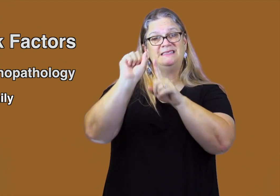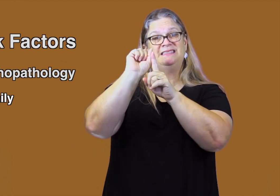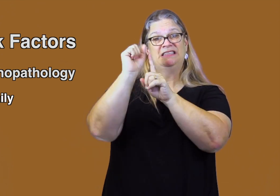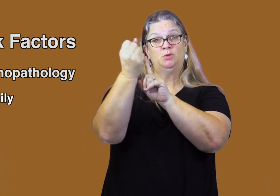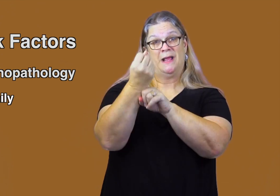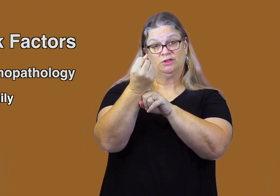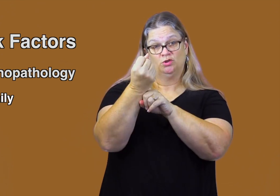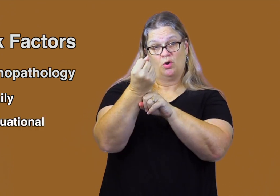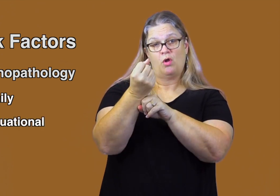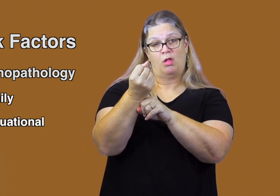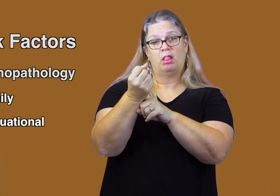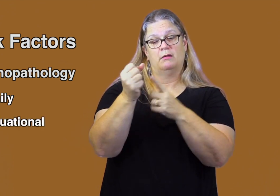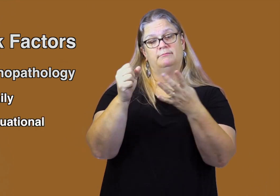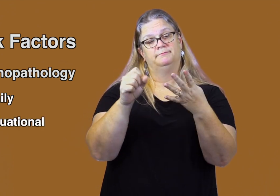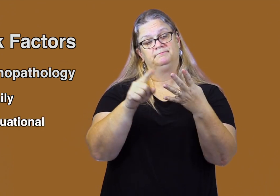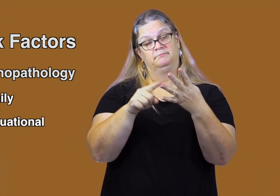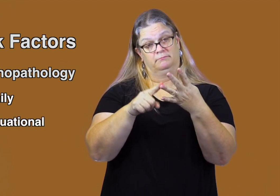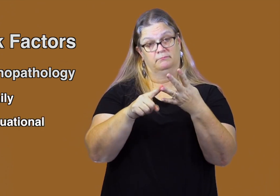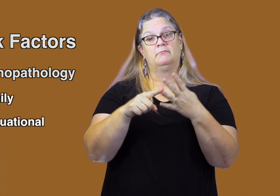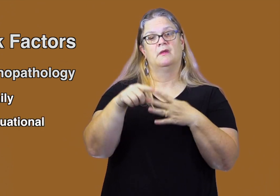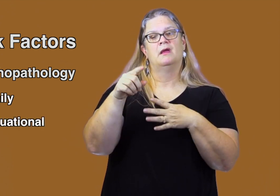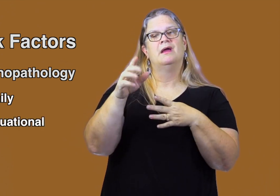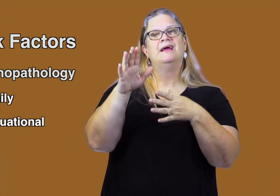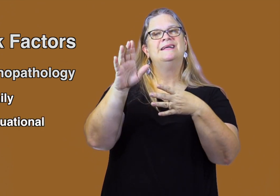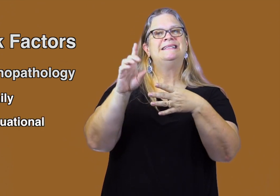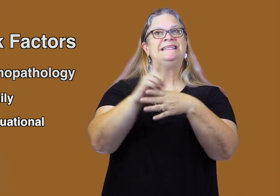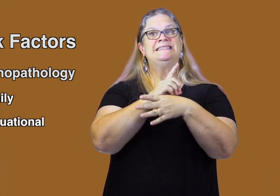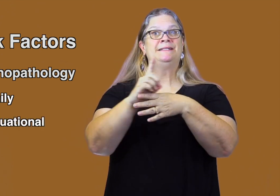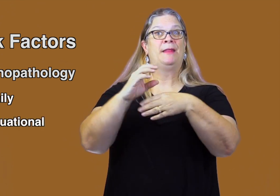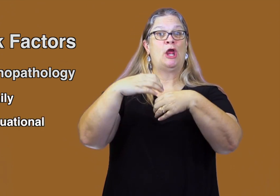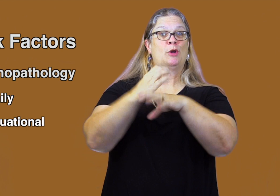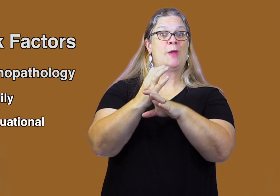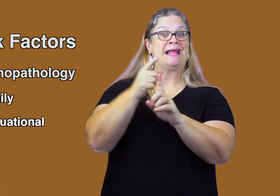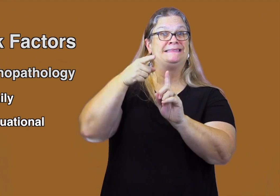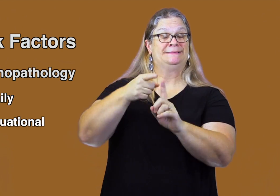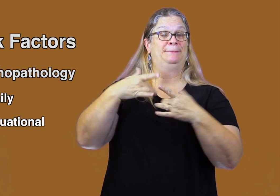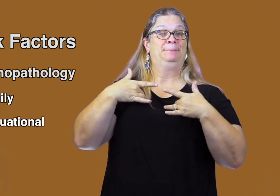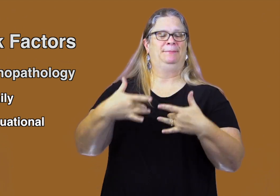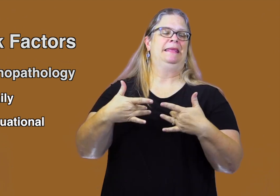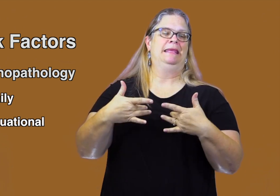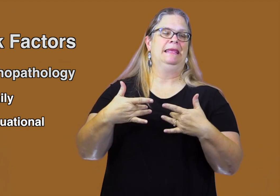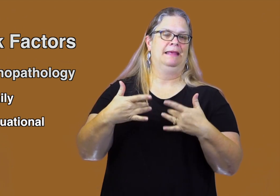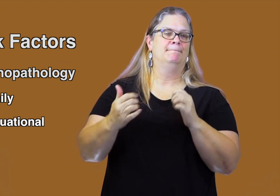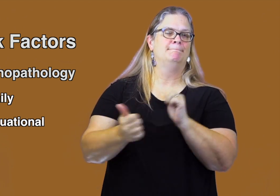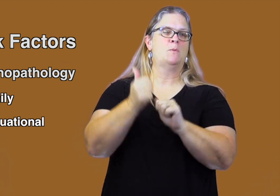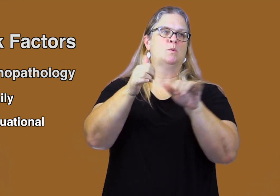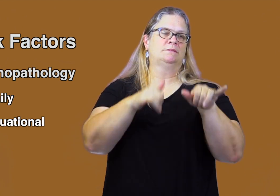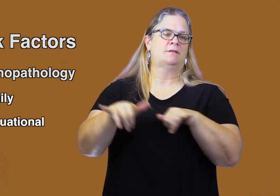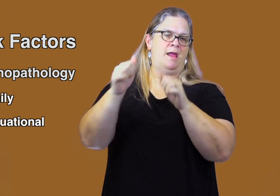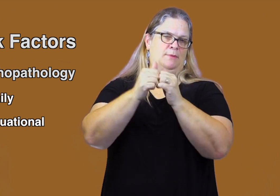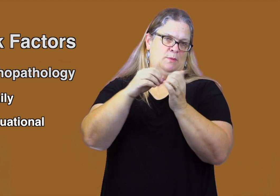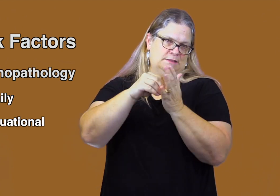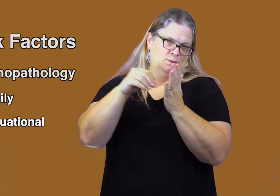They can be risk factors, situational, such as a disciplinary crisis.